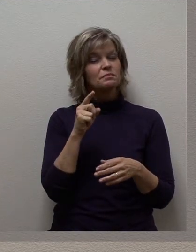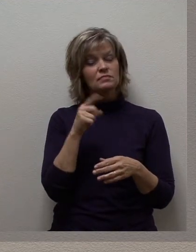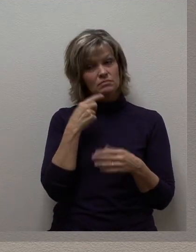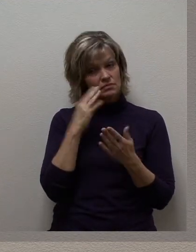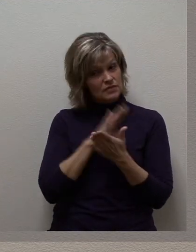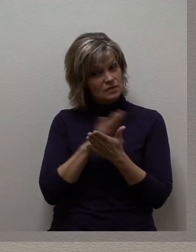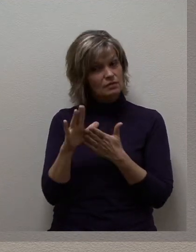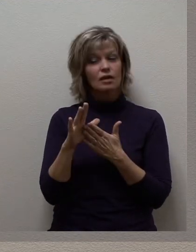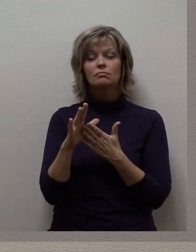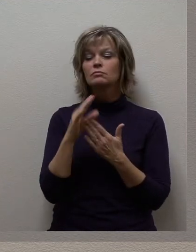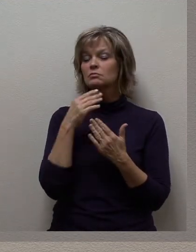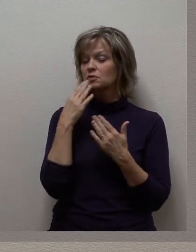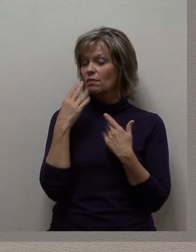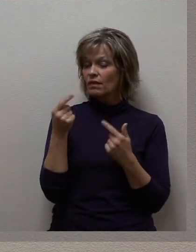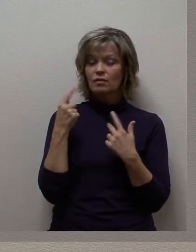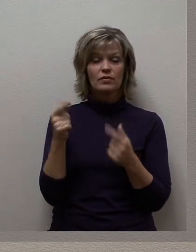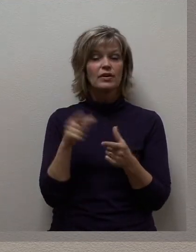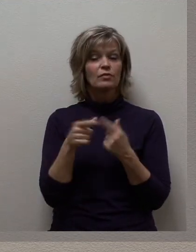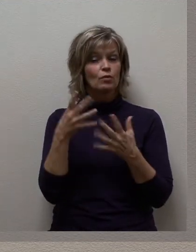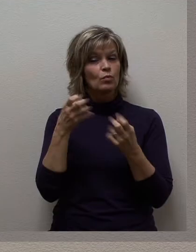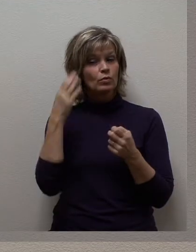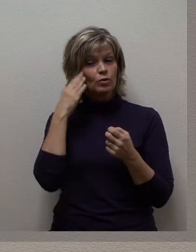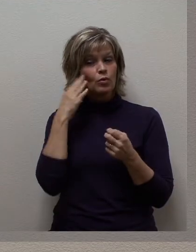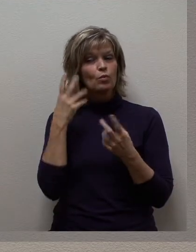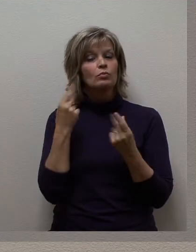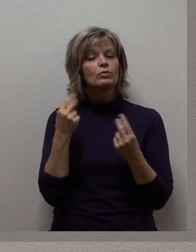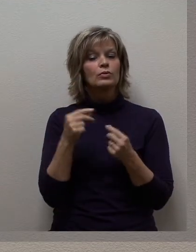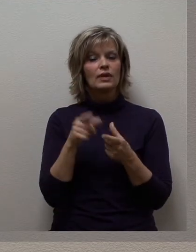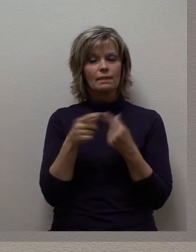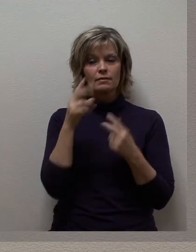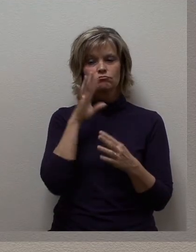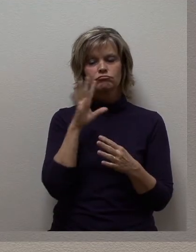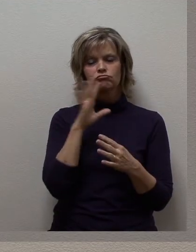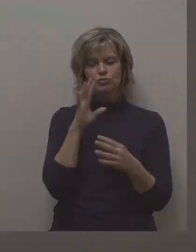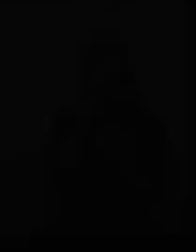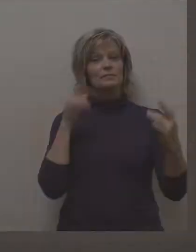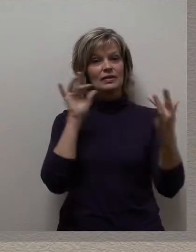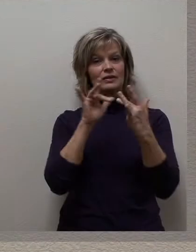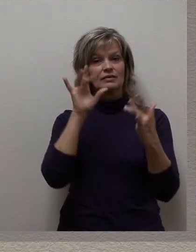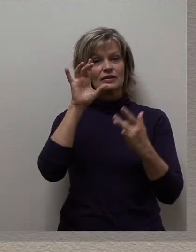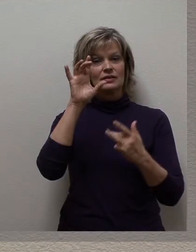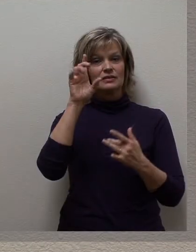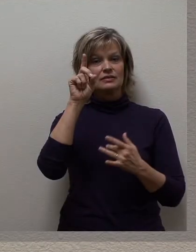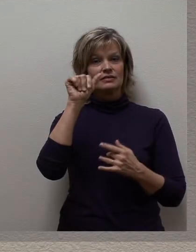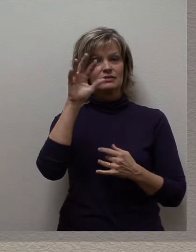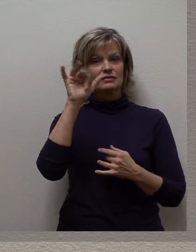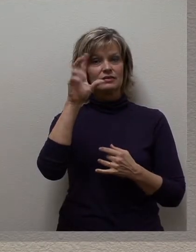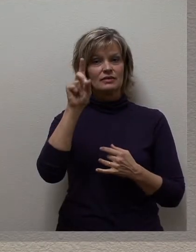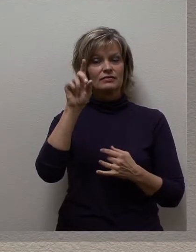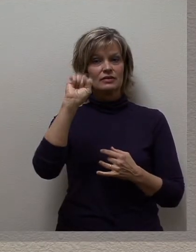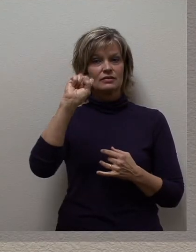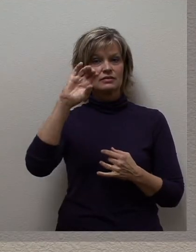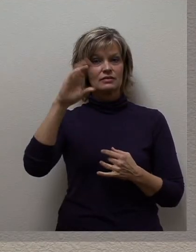very complimentary and wanted to hear more about what I do. I was contacted by David Schaad,